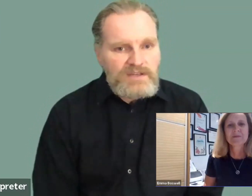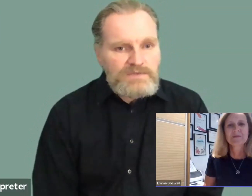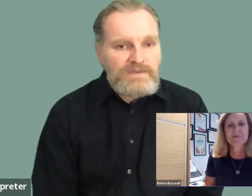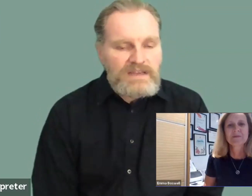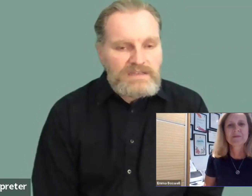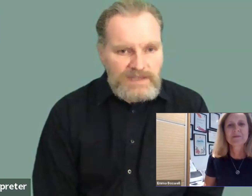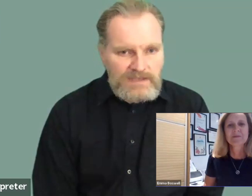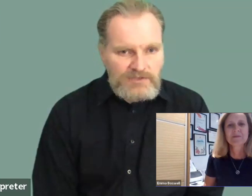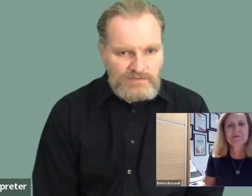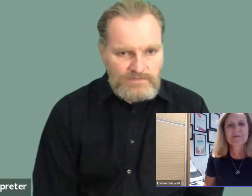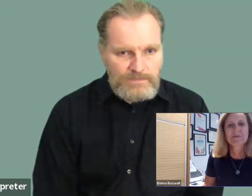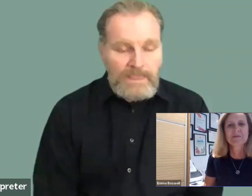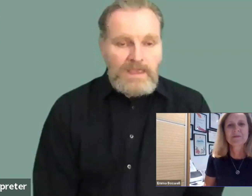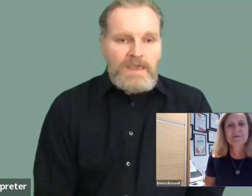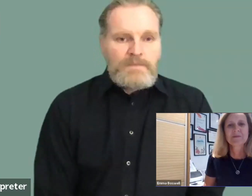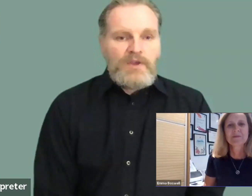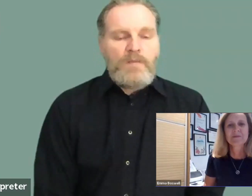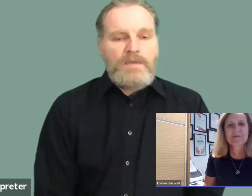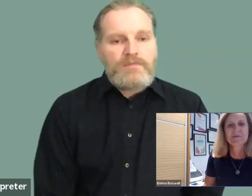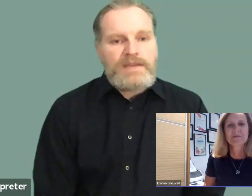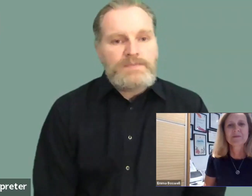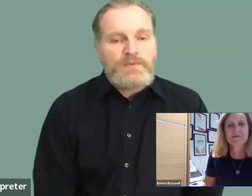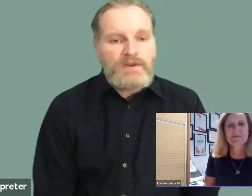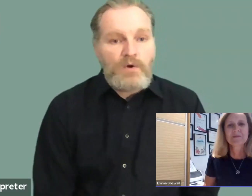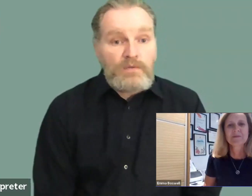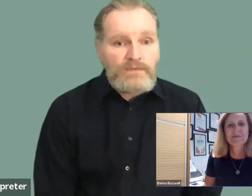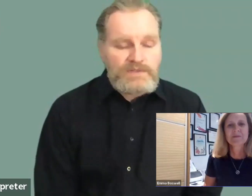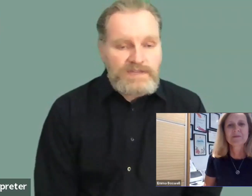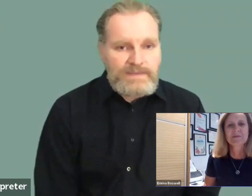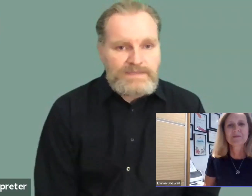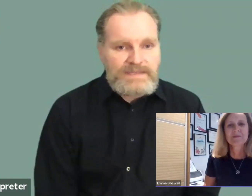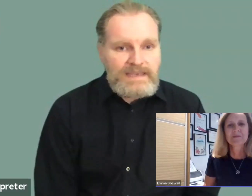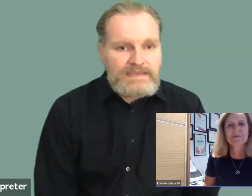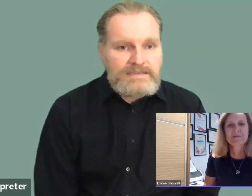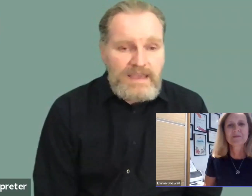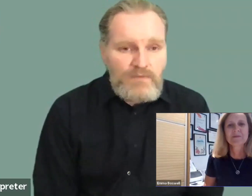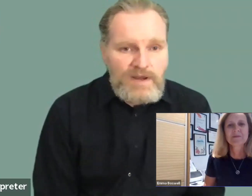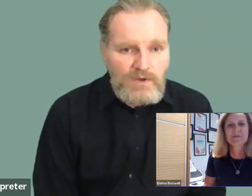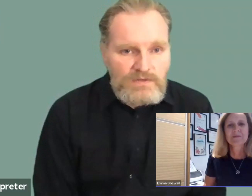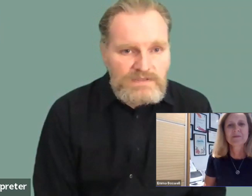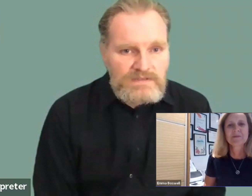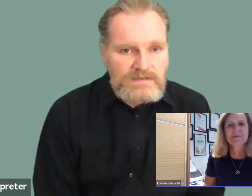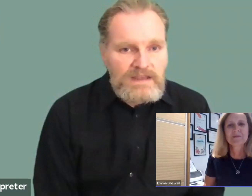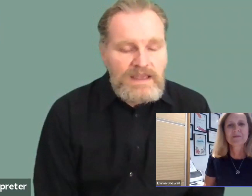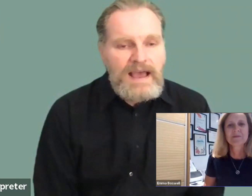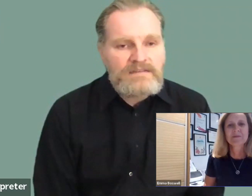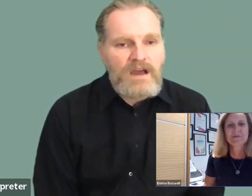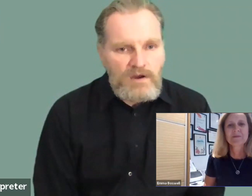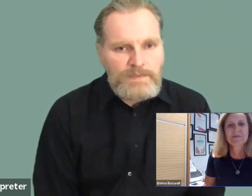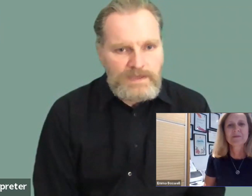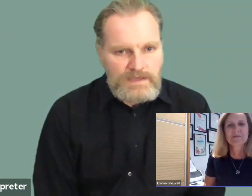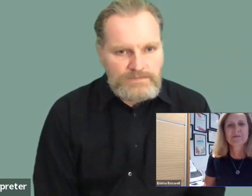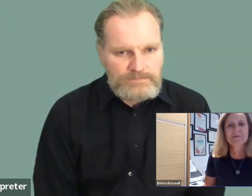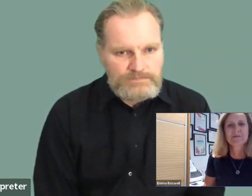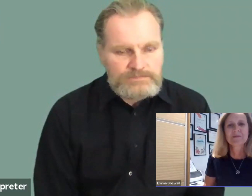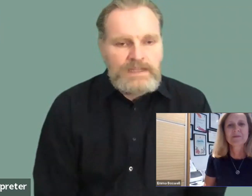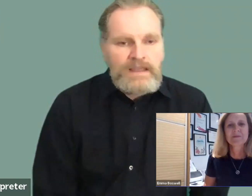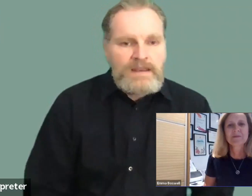terms of classification. But the common thread between all four types is hearing loss, and RP.